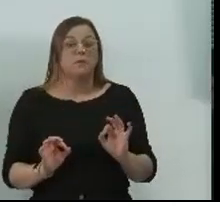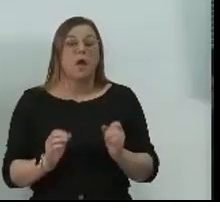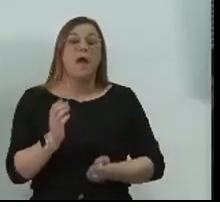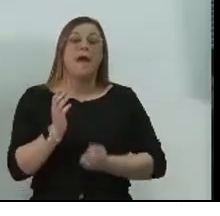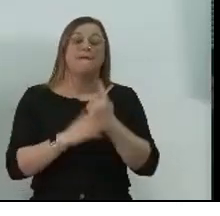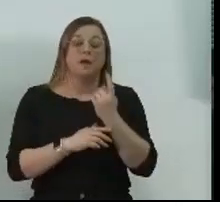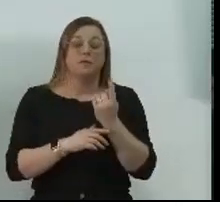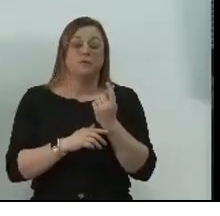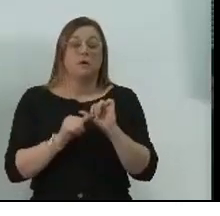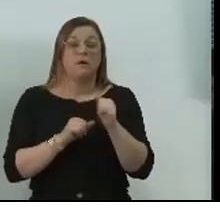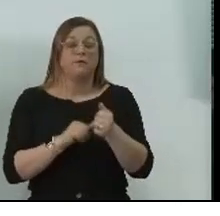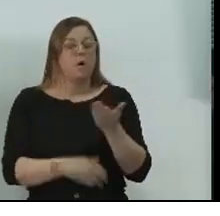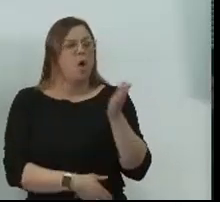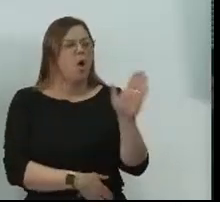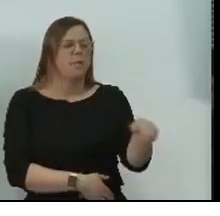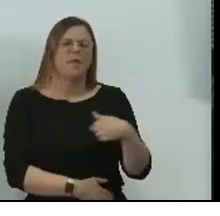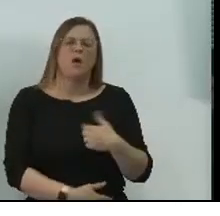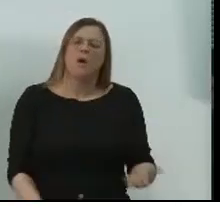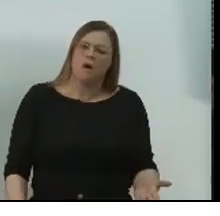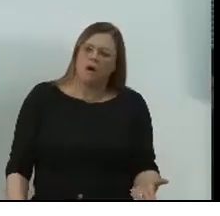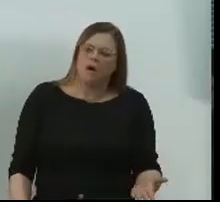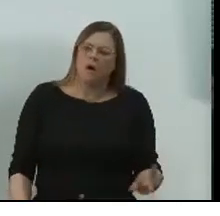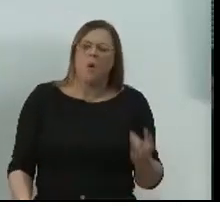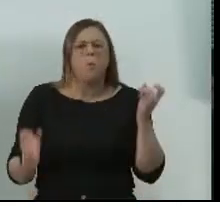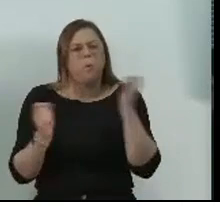going home, and I was like, wait a minute, this is a bit weird.